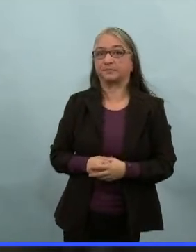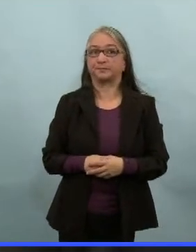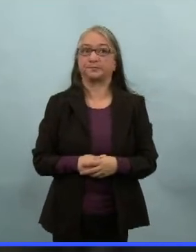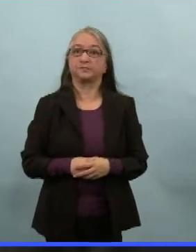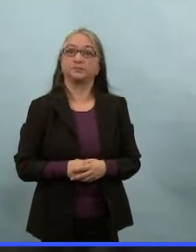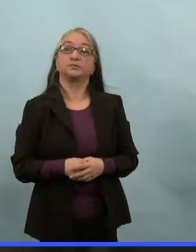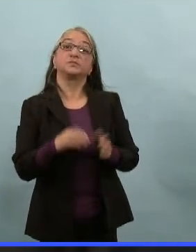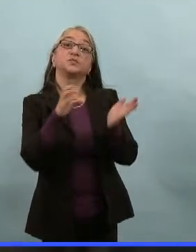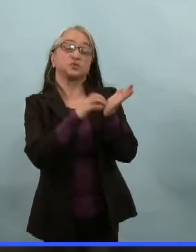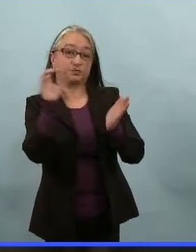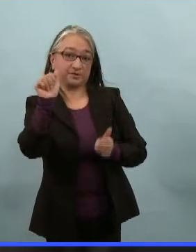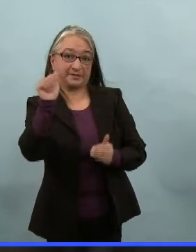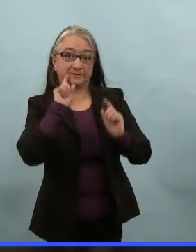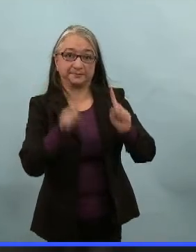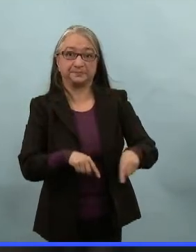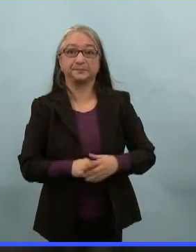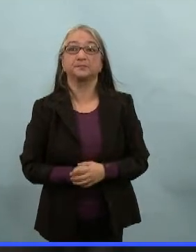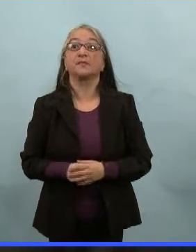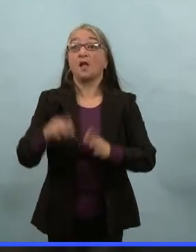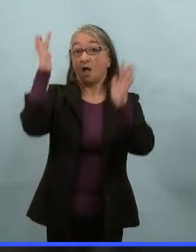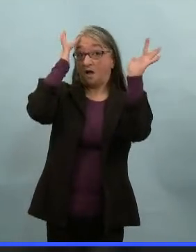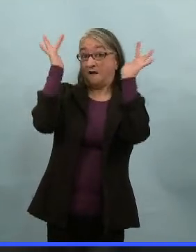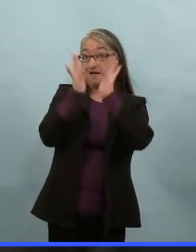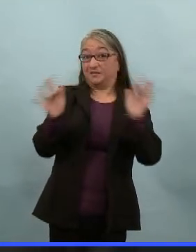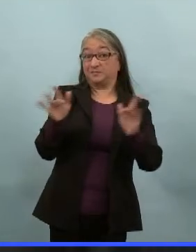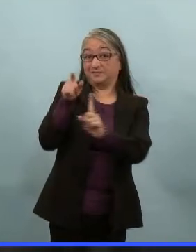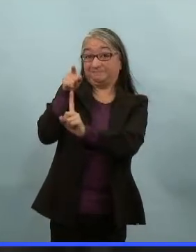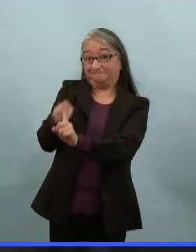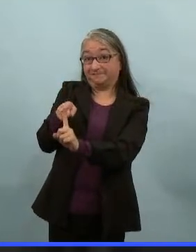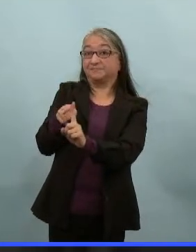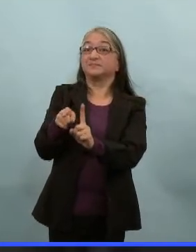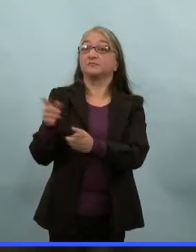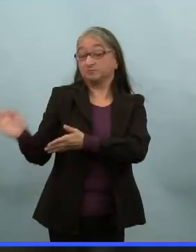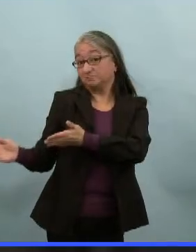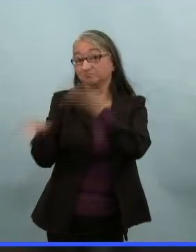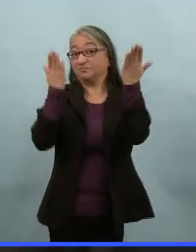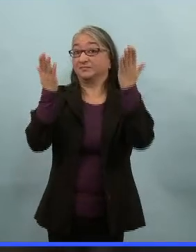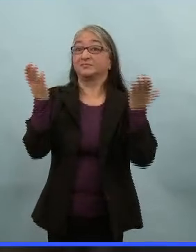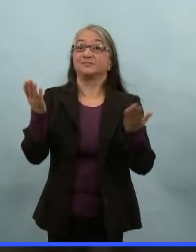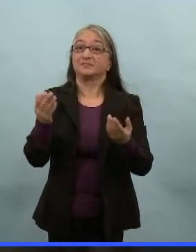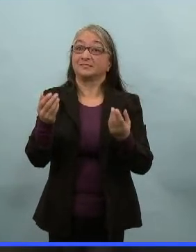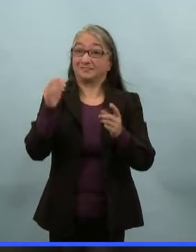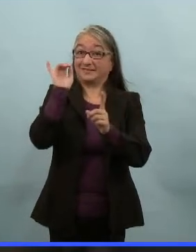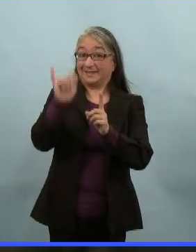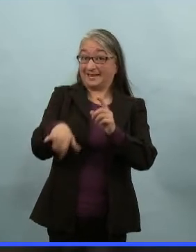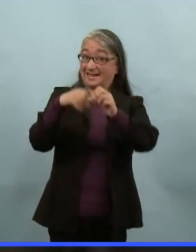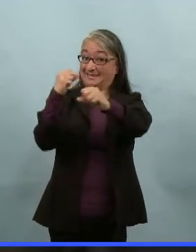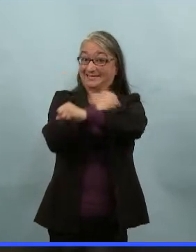of covet clients is increasing but that data isn't very pure meaning some people are being admitted